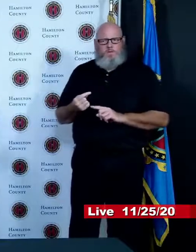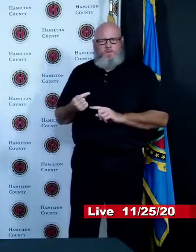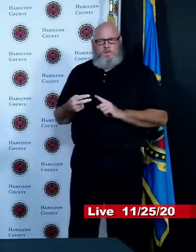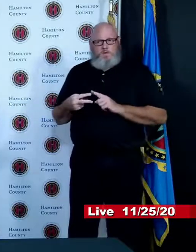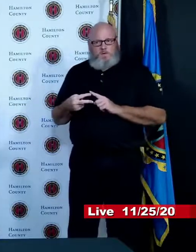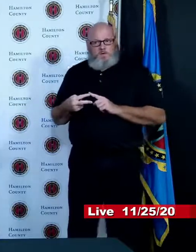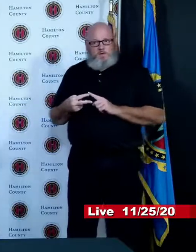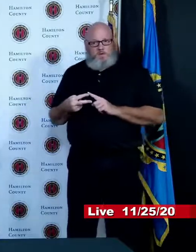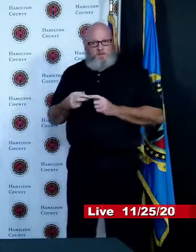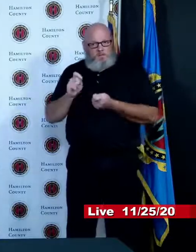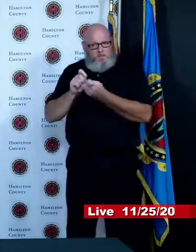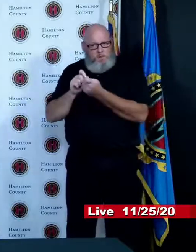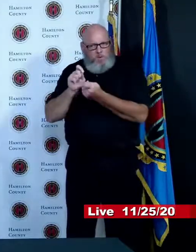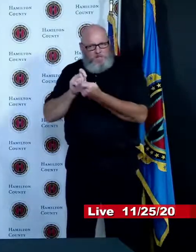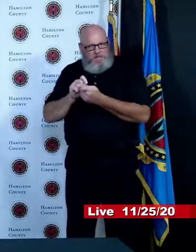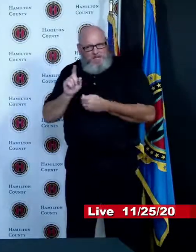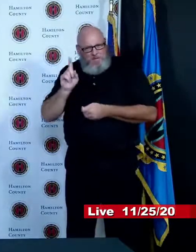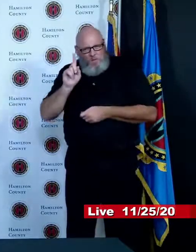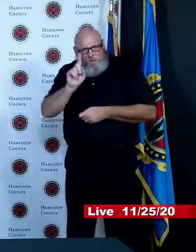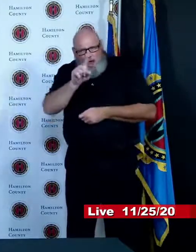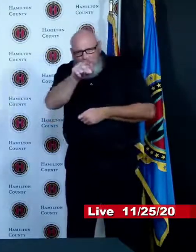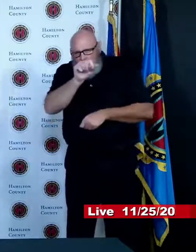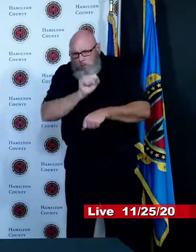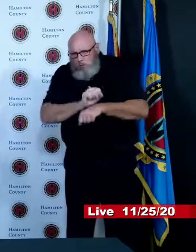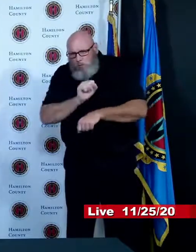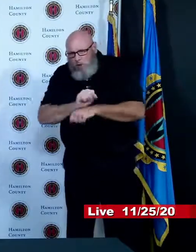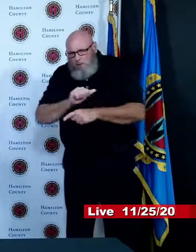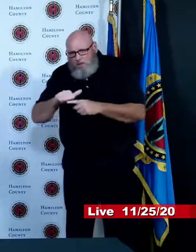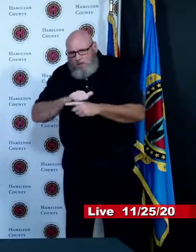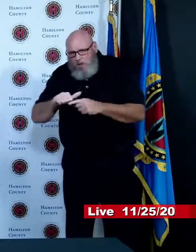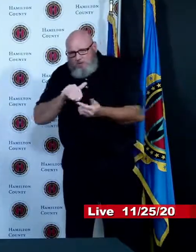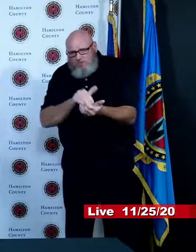so we will know and then the question about skepticism that we're seeing online about vaccine